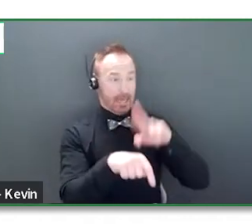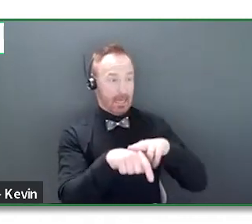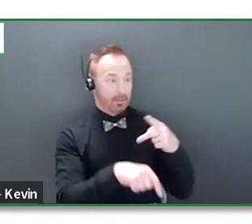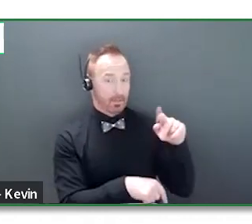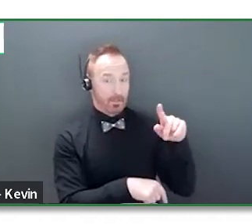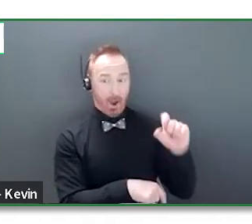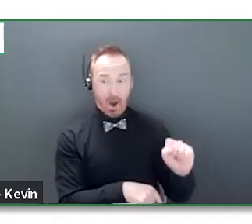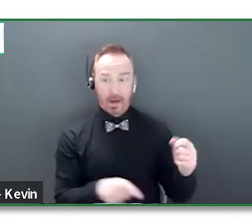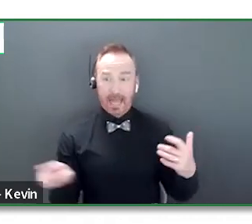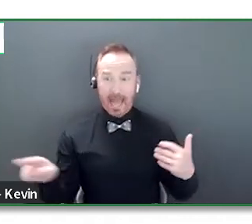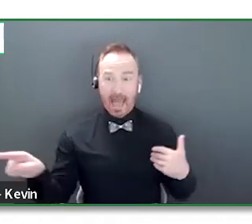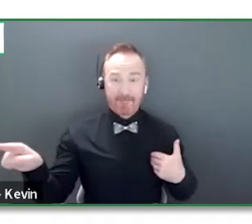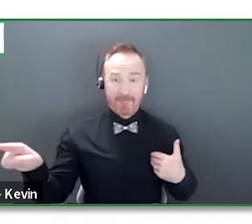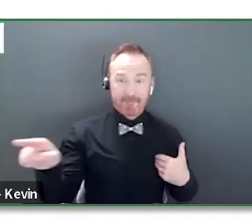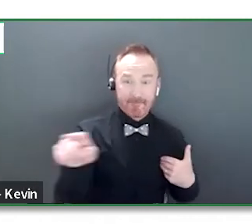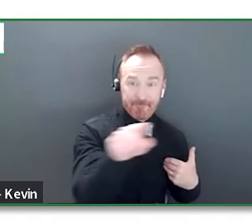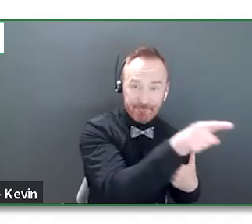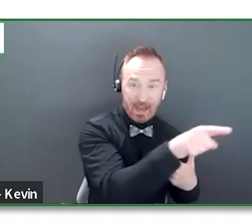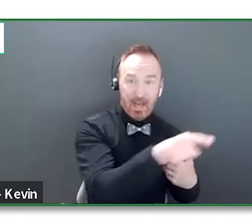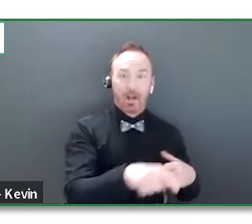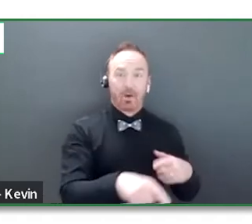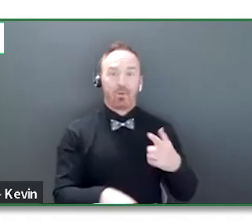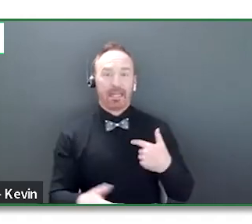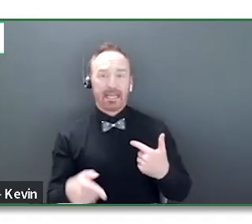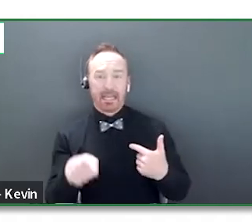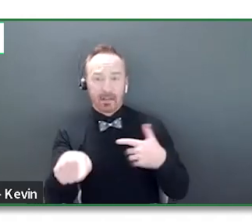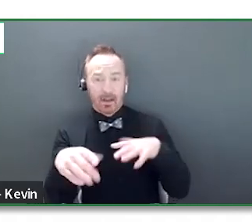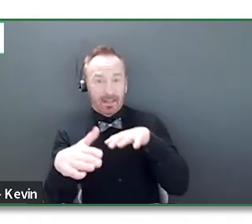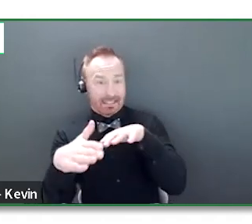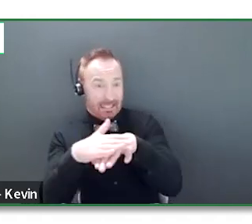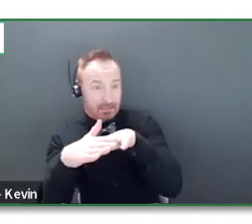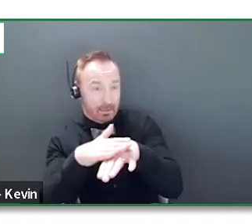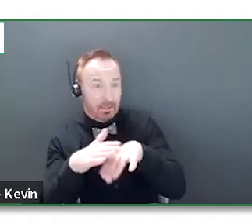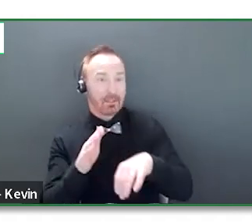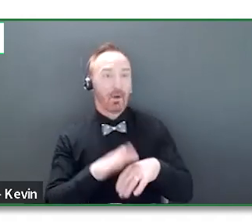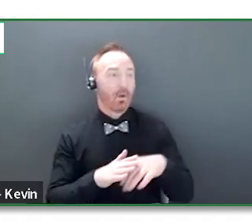What are their estates, are they really accessible? Sometimes you know